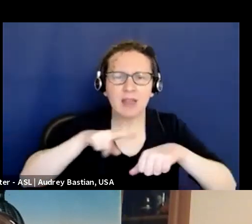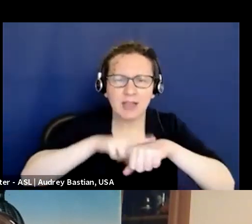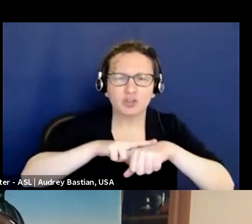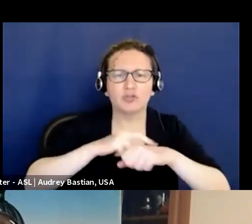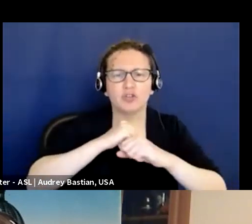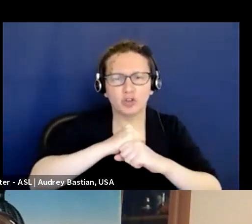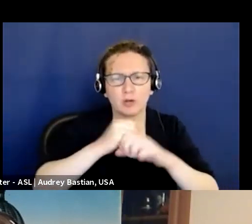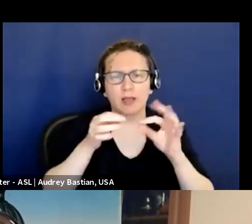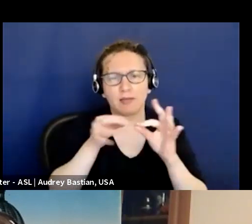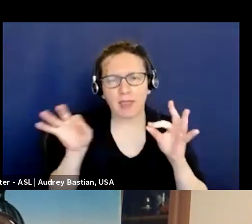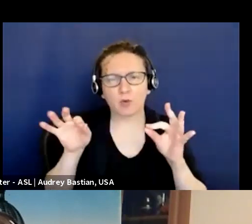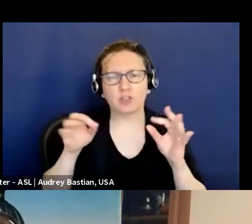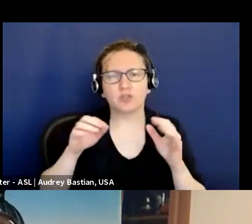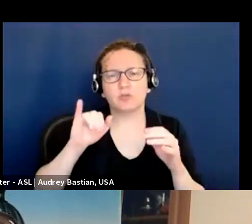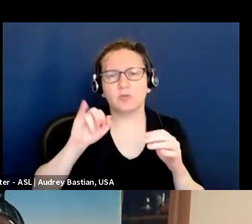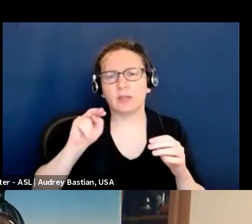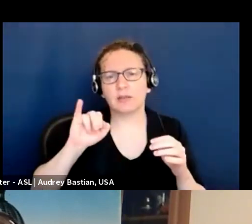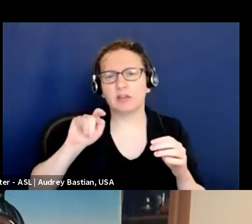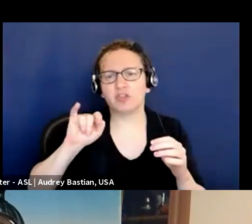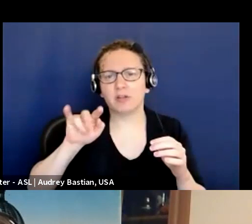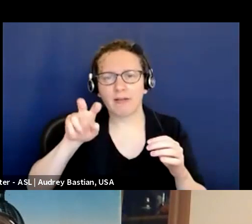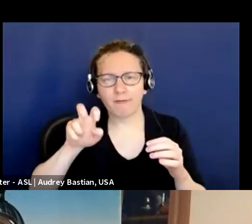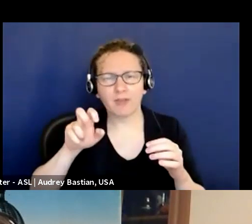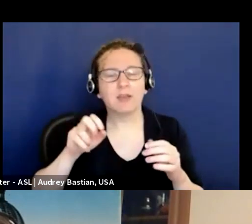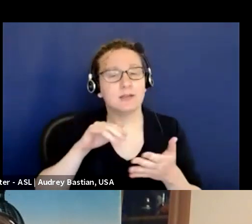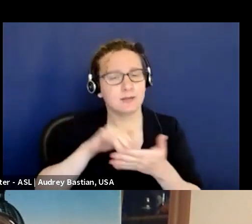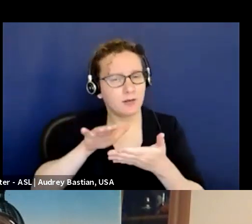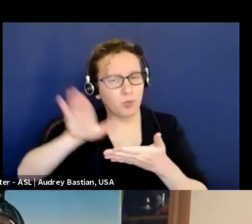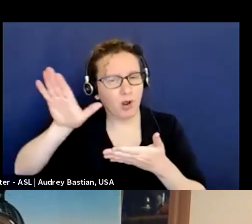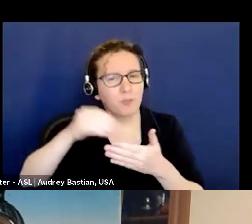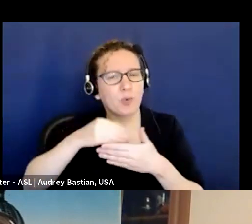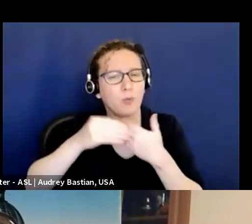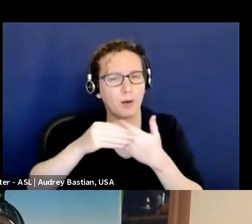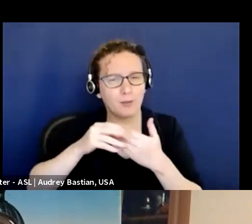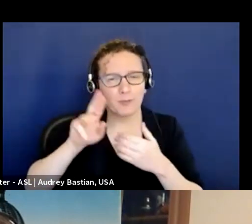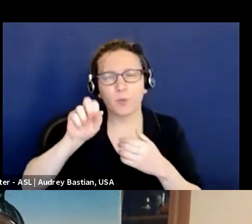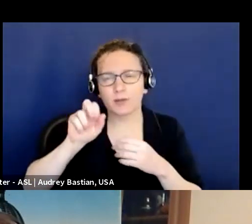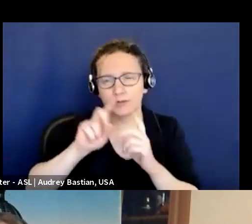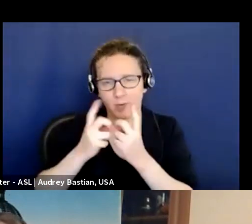It's another study abroad program that's also sponsored by the U.S. department of state.